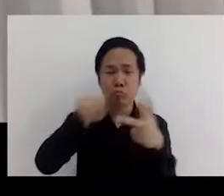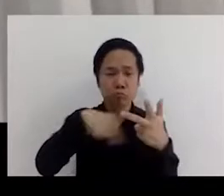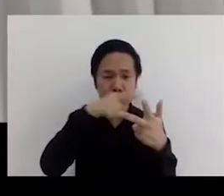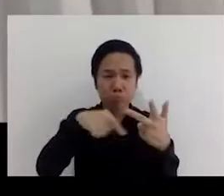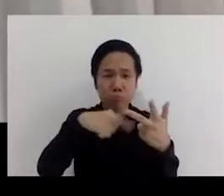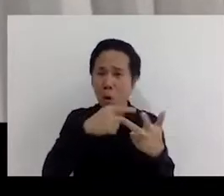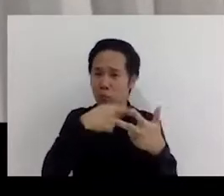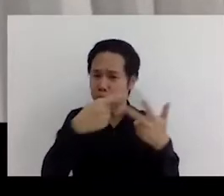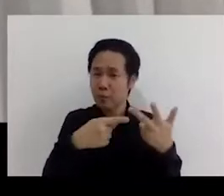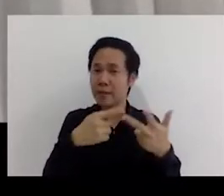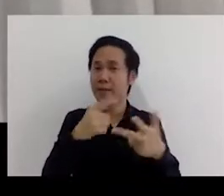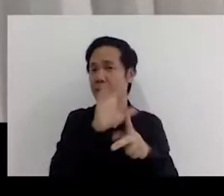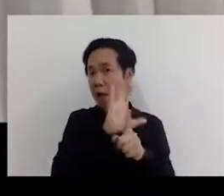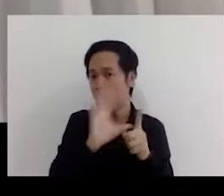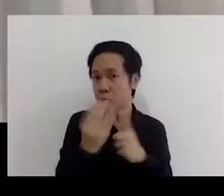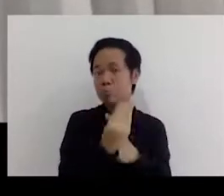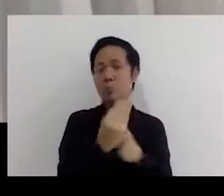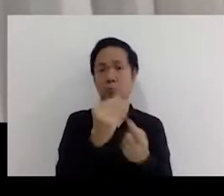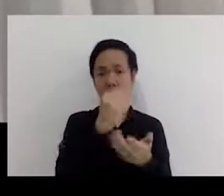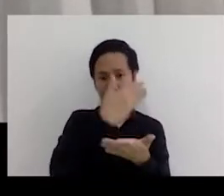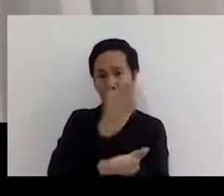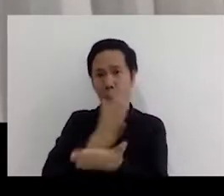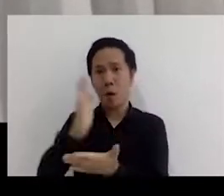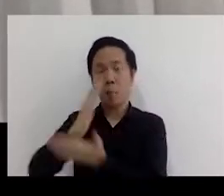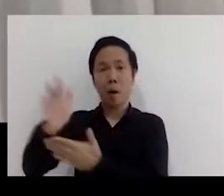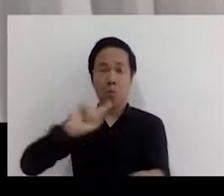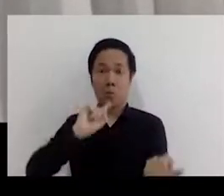In this order, as a special envoy,